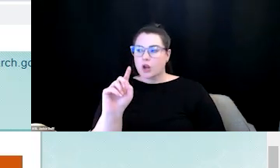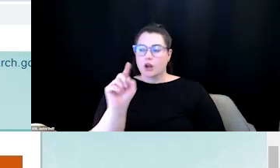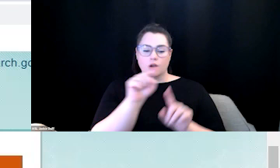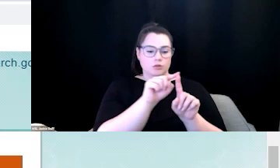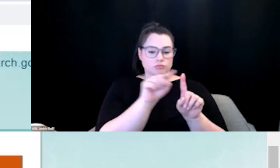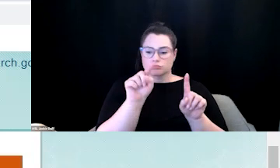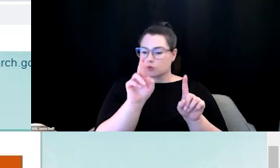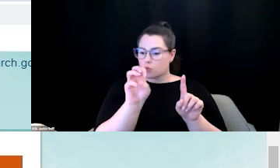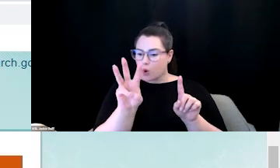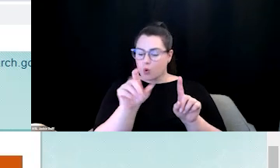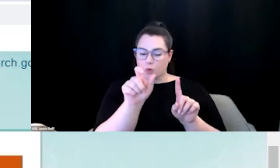So we do think this is helpful.